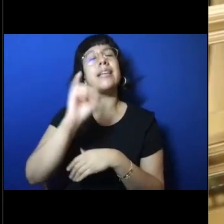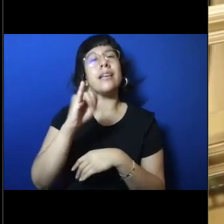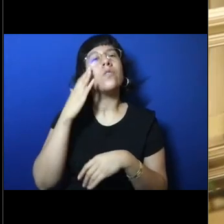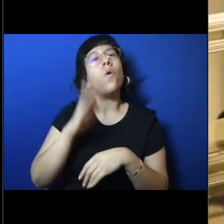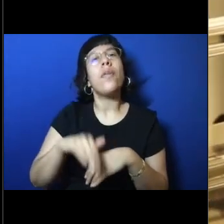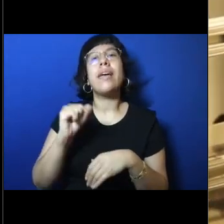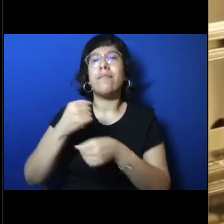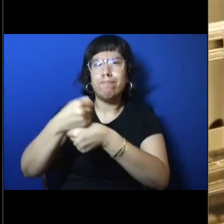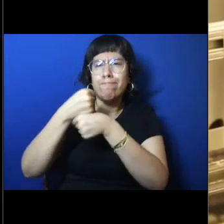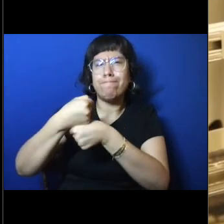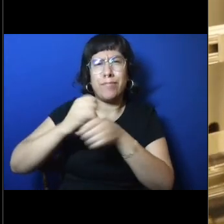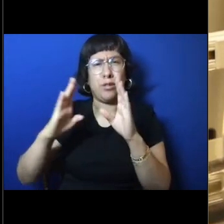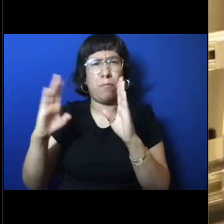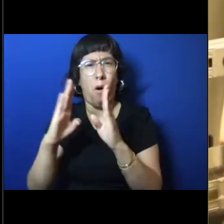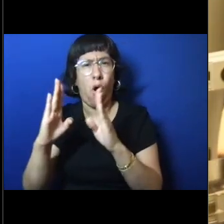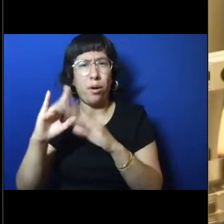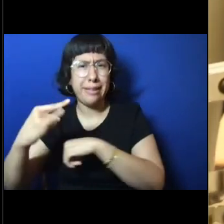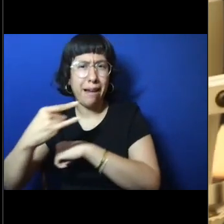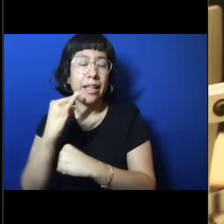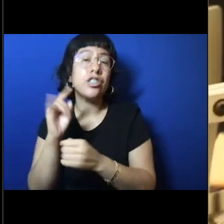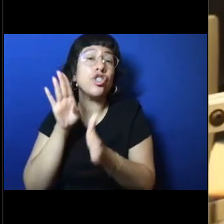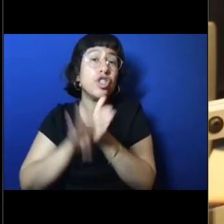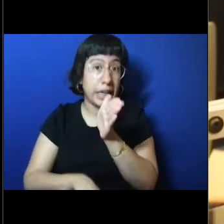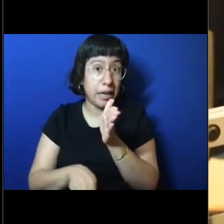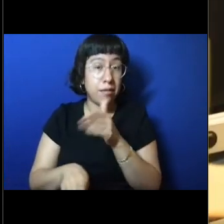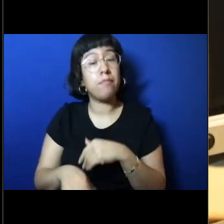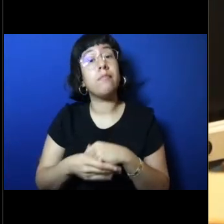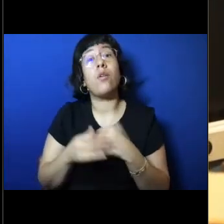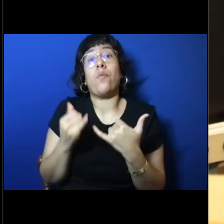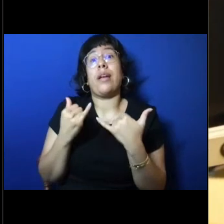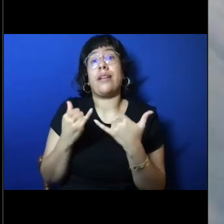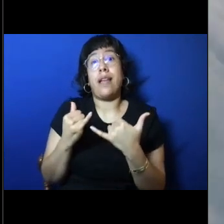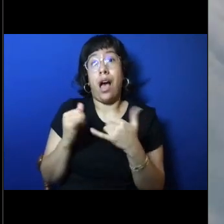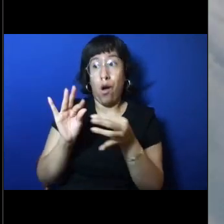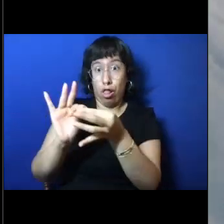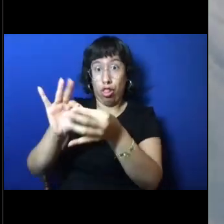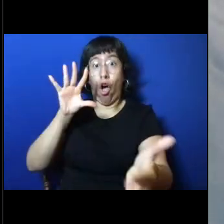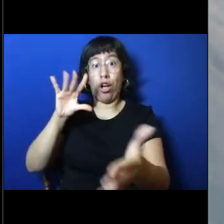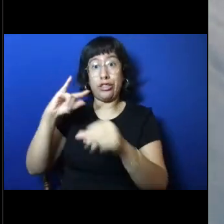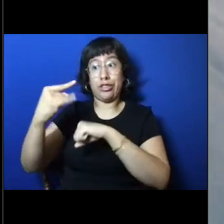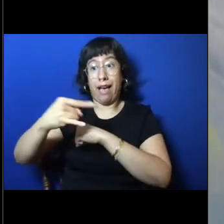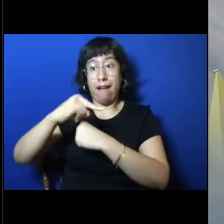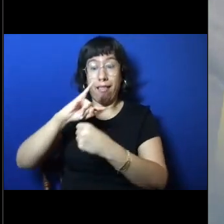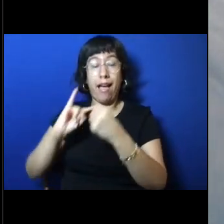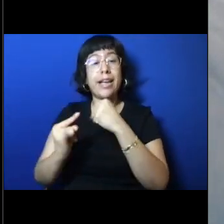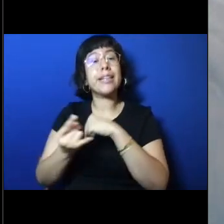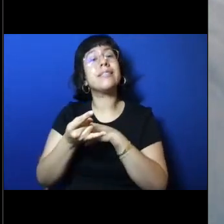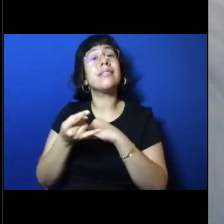but the key to me is that right now when we launch a satellite it's using an instrument that might've been developed 10, 15 years ago.